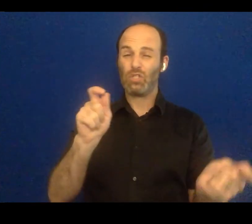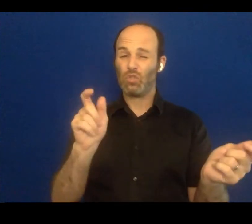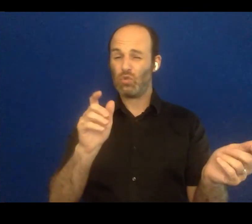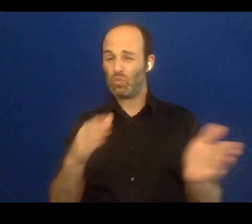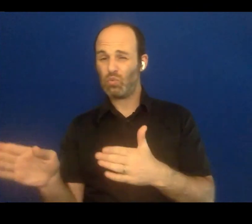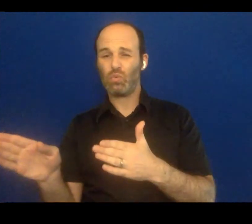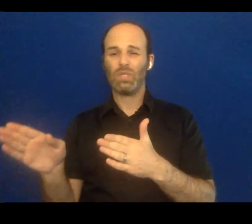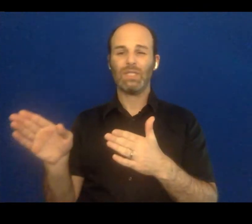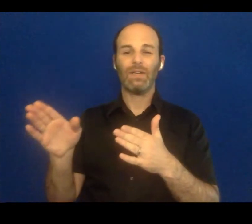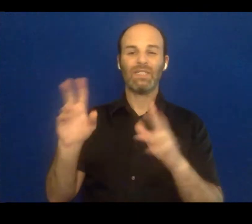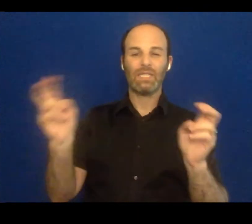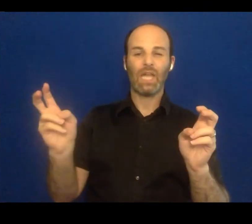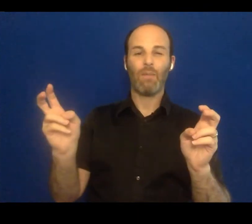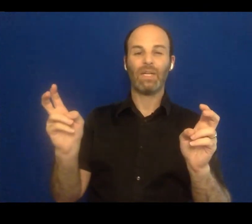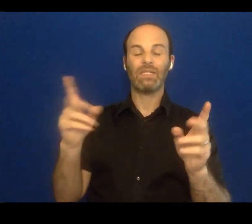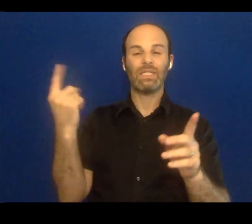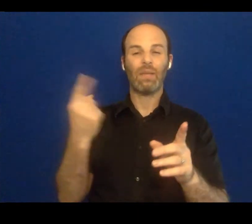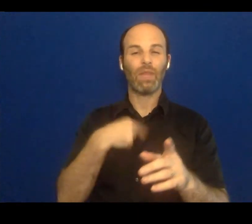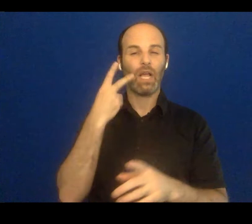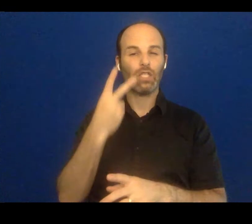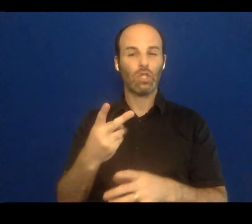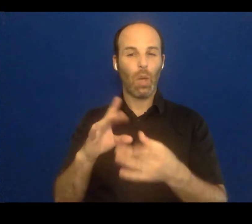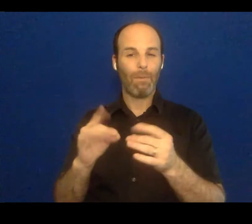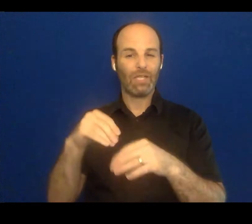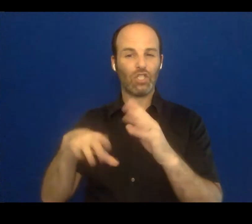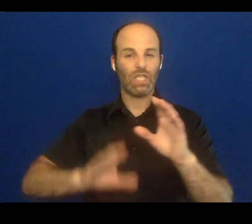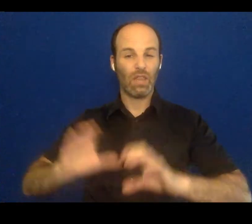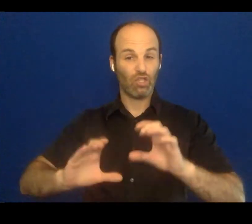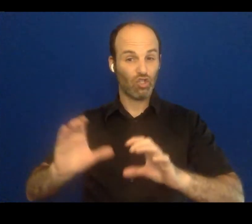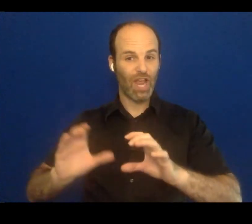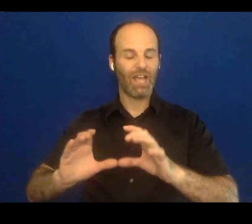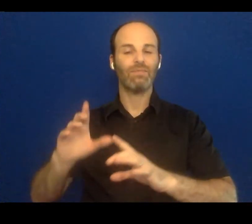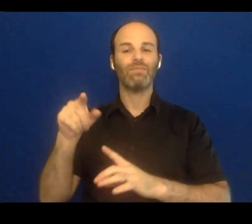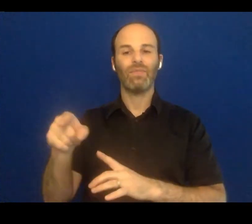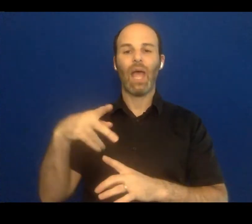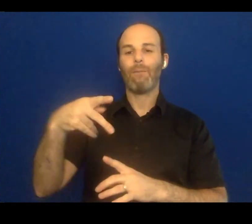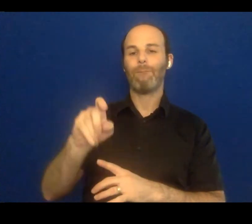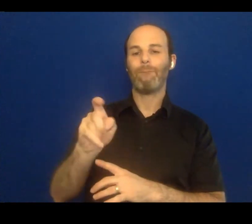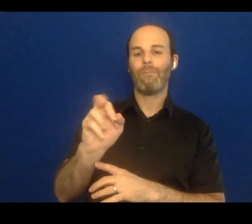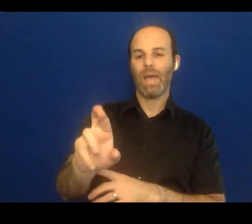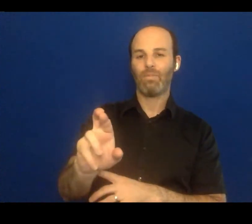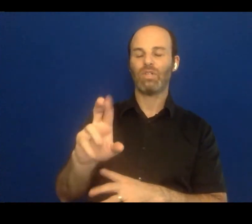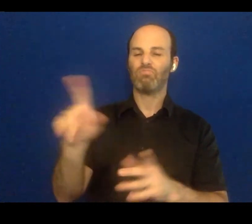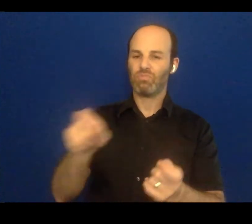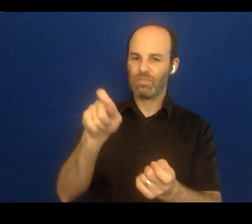TO SOMETHING THAT I SAW MENTIONED IN THE CHAT THAT I KNOW THAT PEPPAR TALKED WITH ME